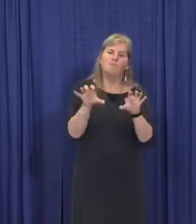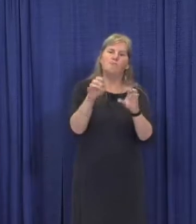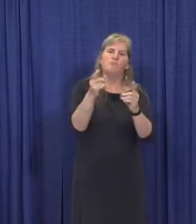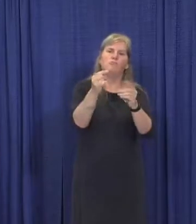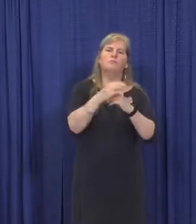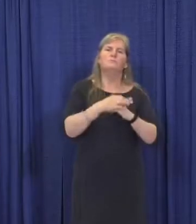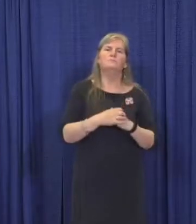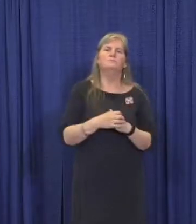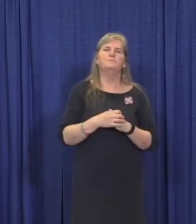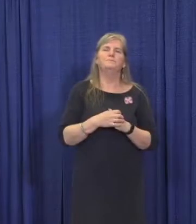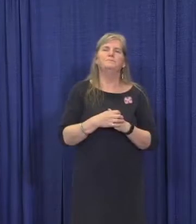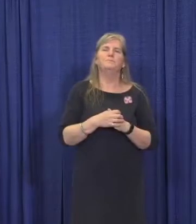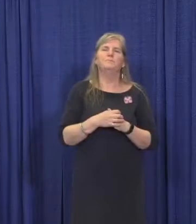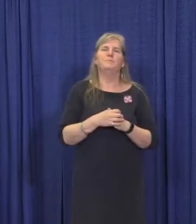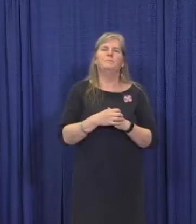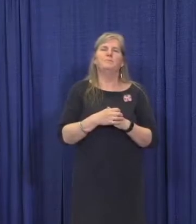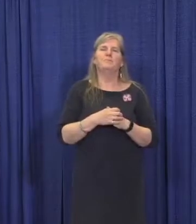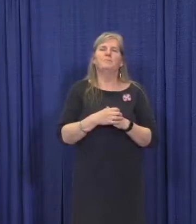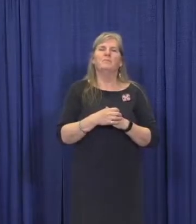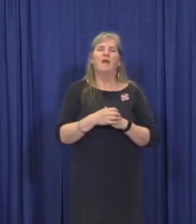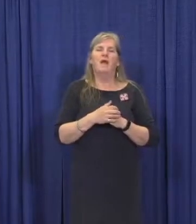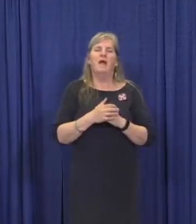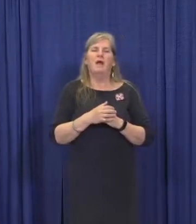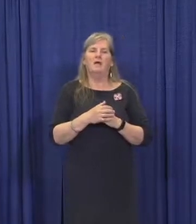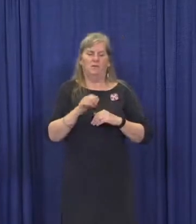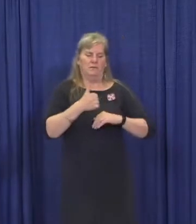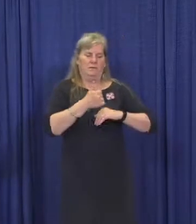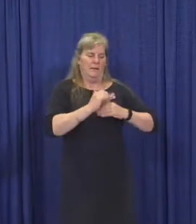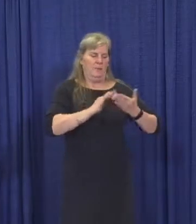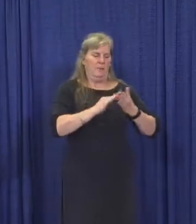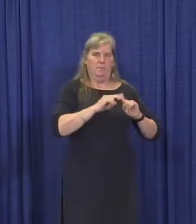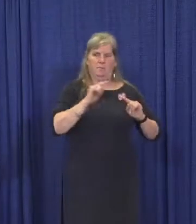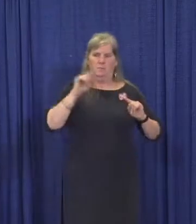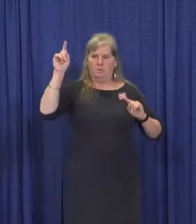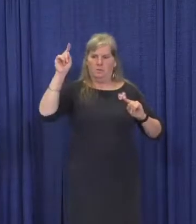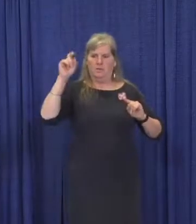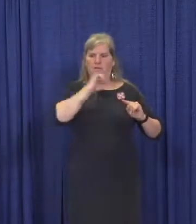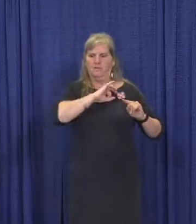We need to make sure we have the people in place and those in the